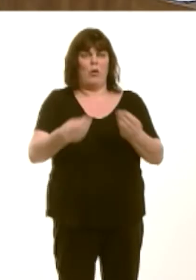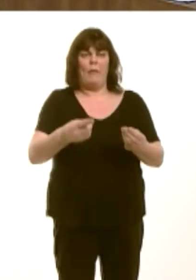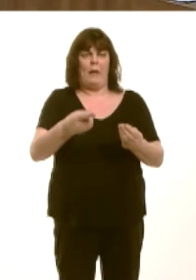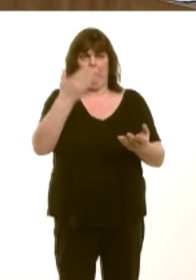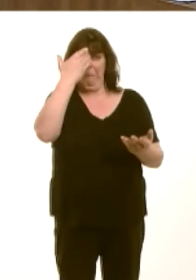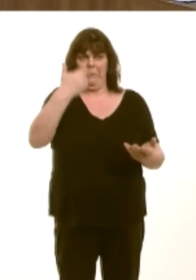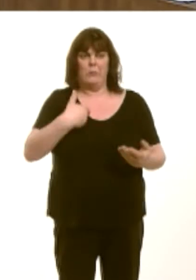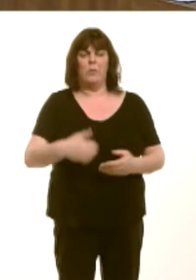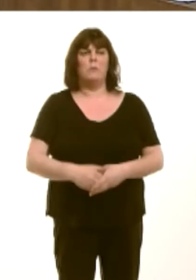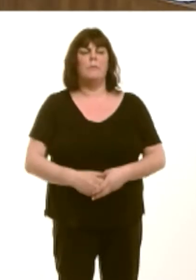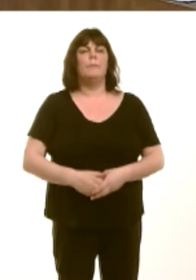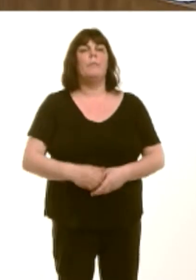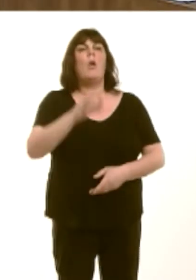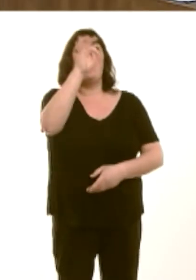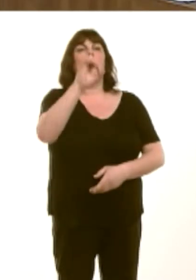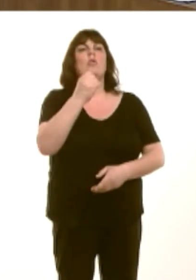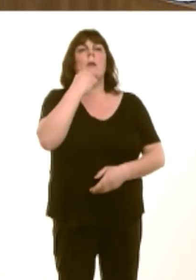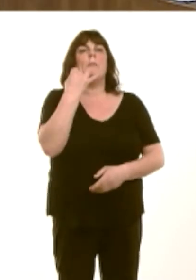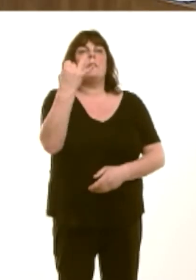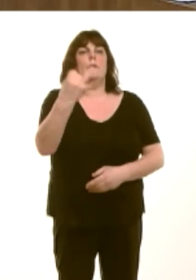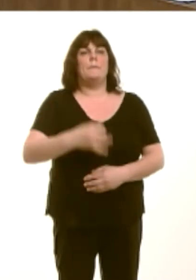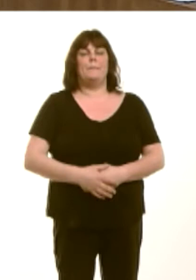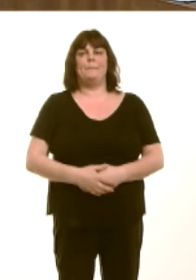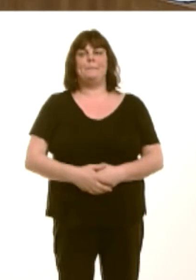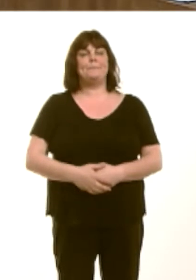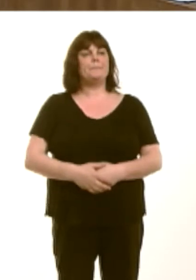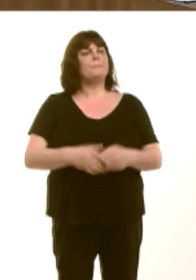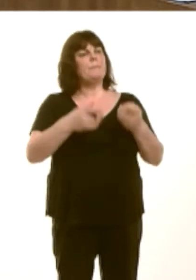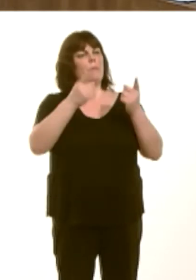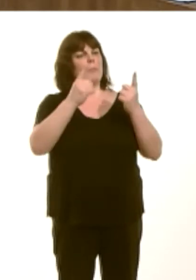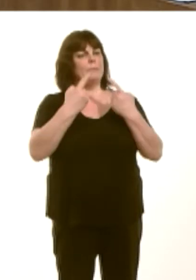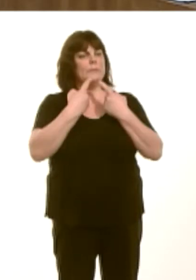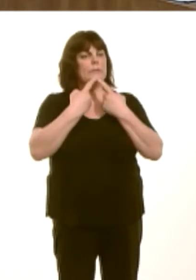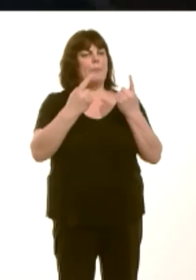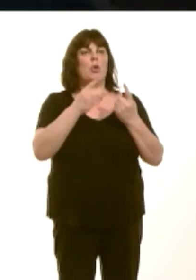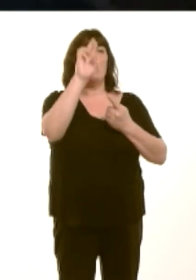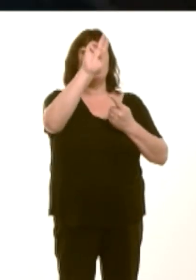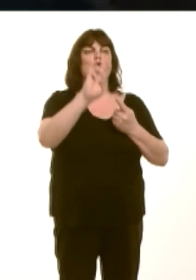Russell George: 7. Will the First Minister make a statement on school funding in Powys?